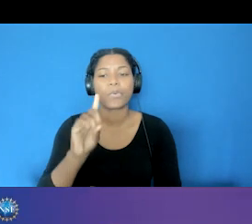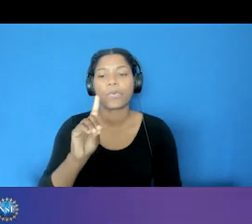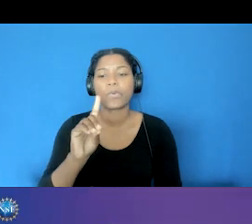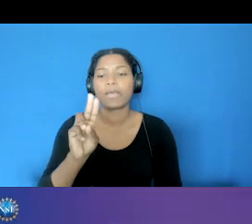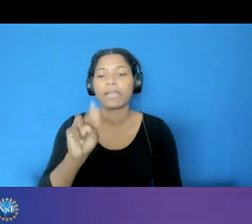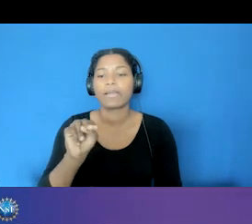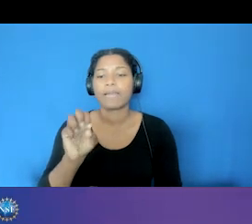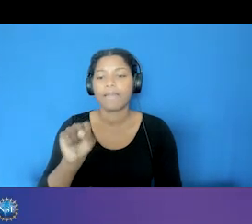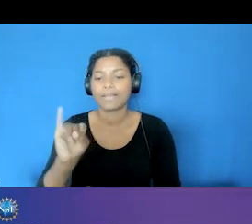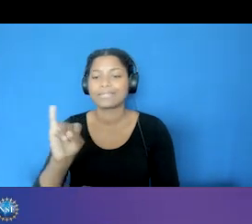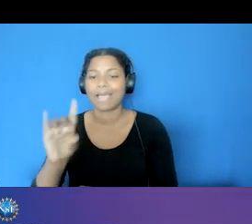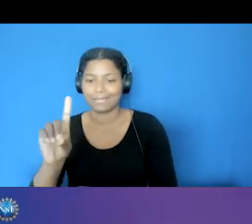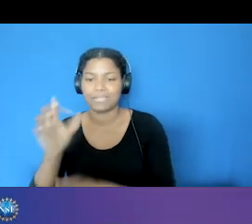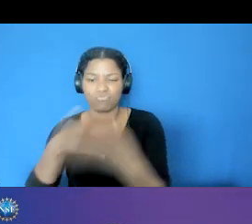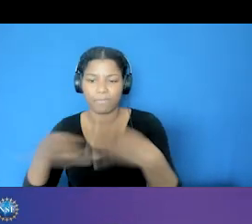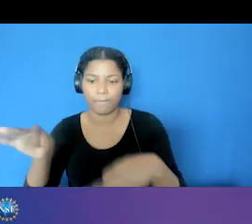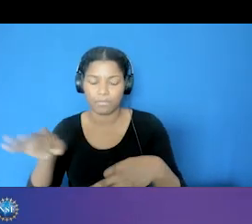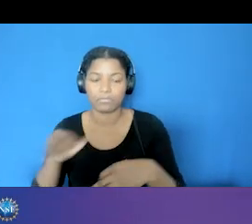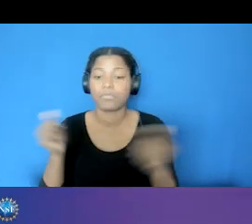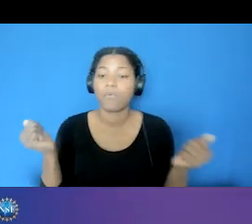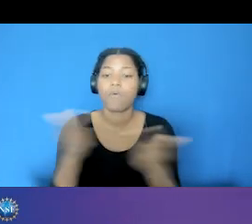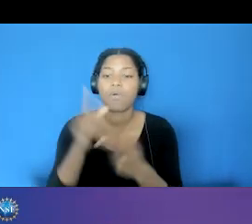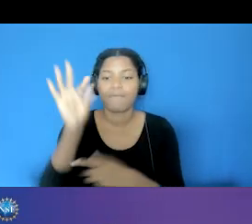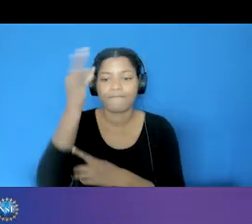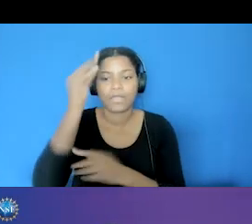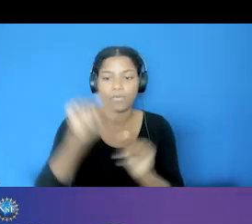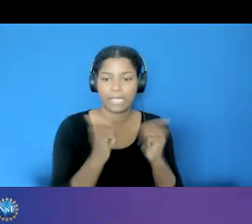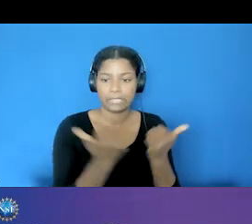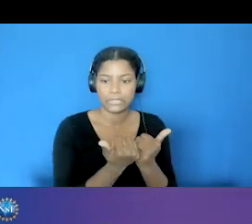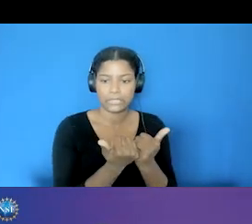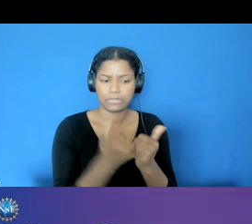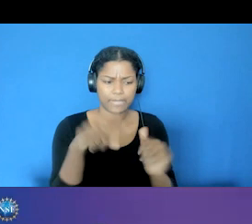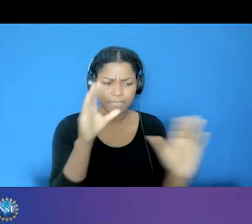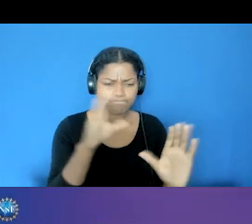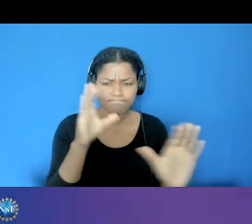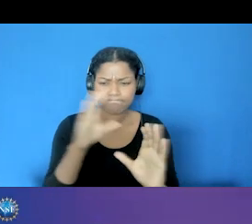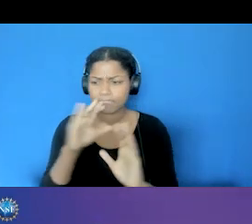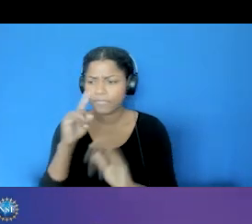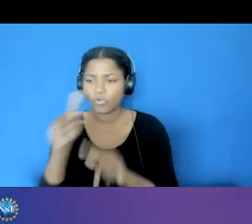All federal agent -- or all federal agencies are looking for people who are doing business